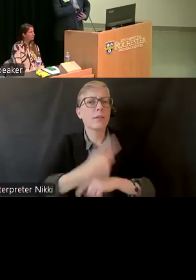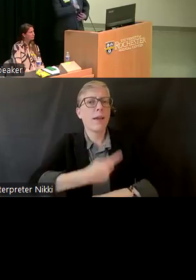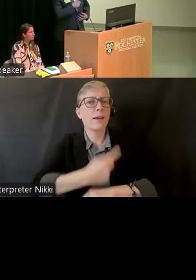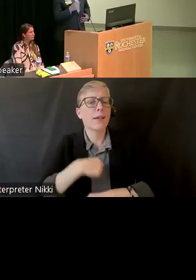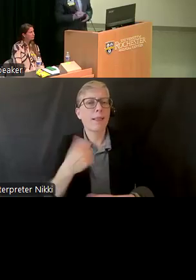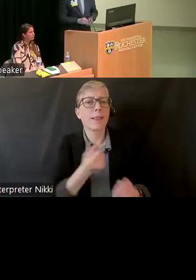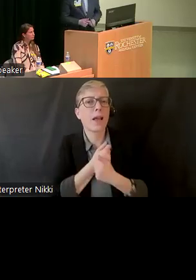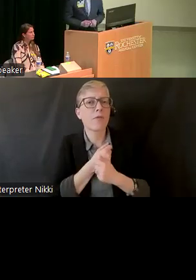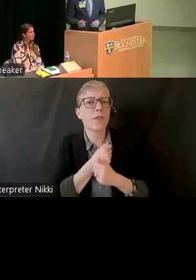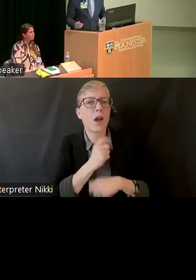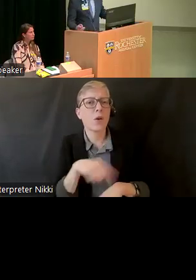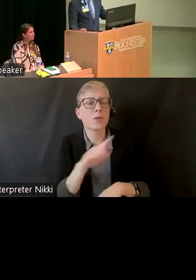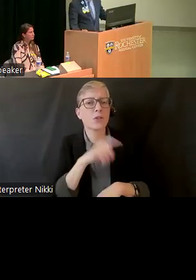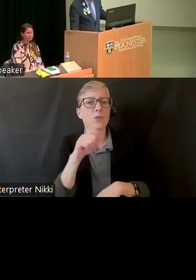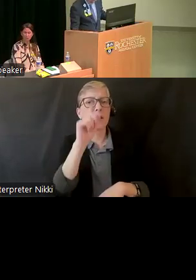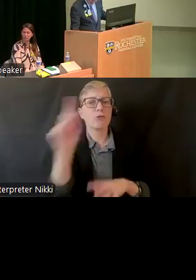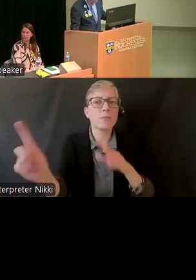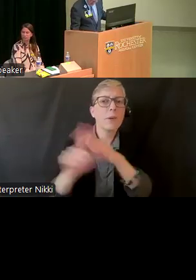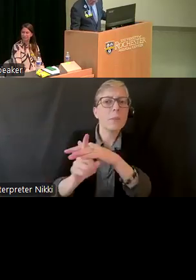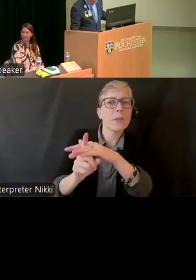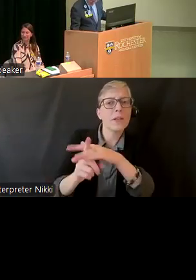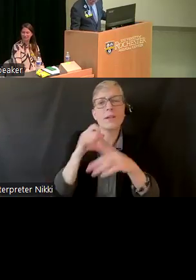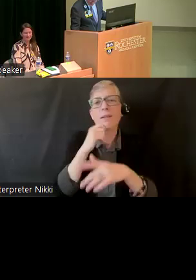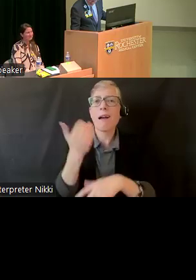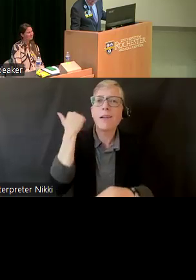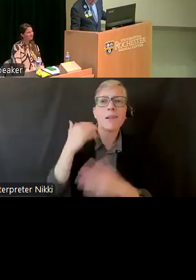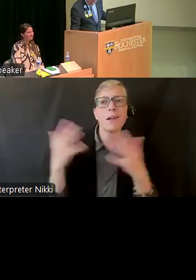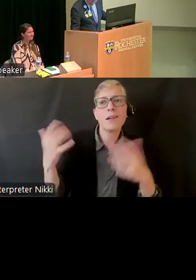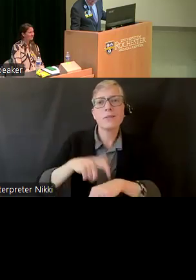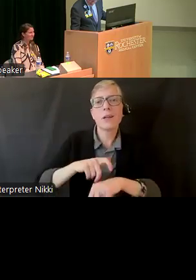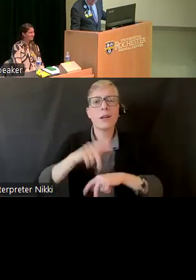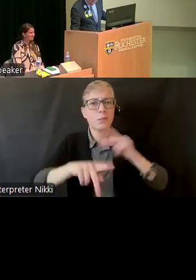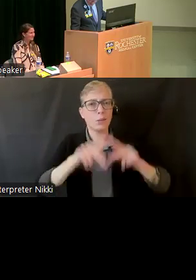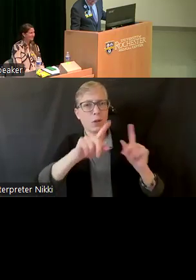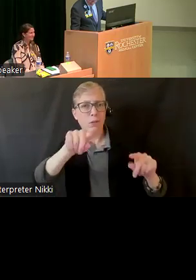great you just pop in it doesn't take a ton of time and people can come when they want happy to